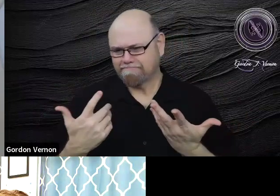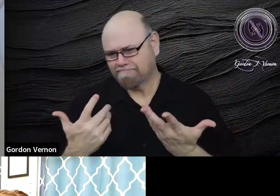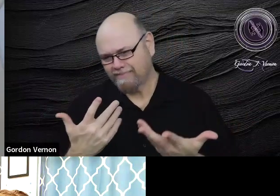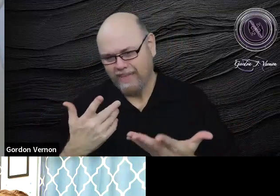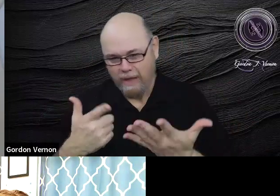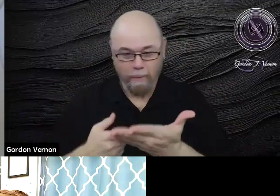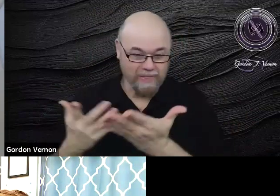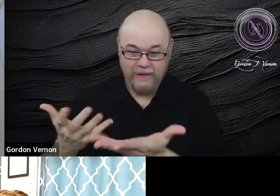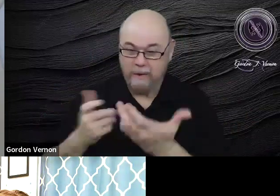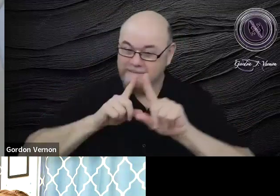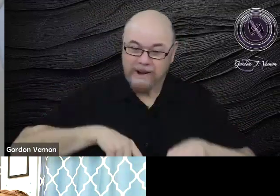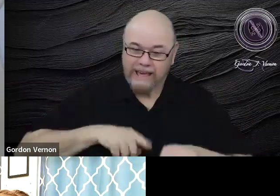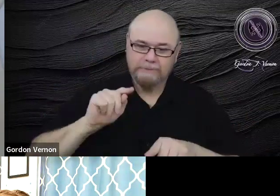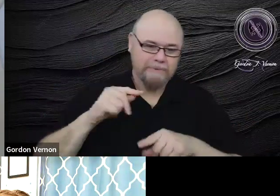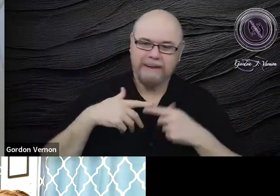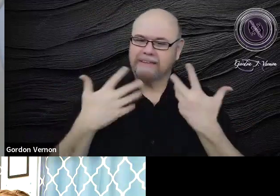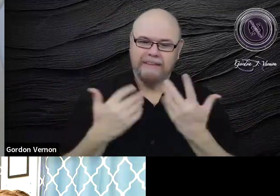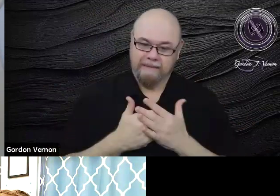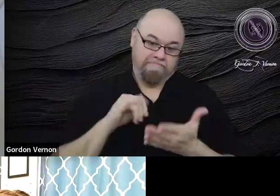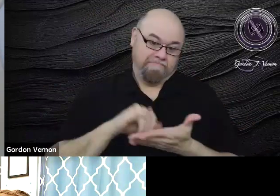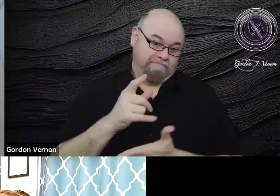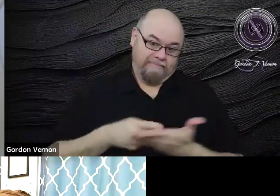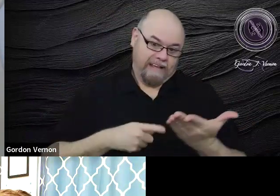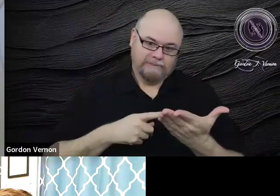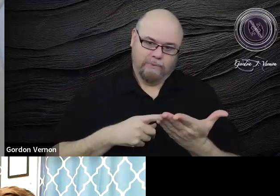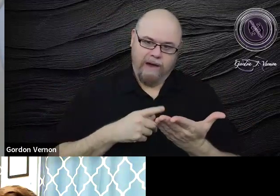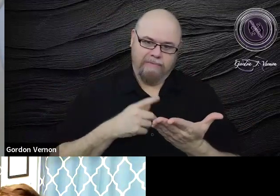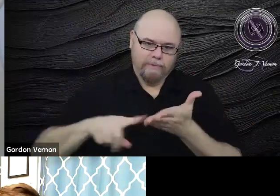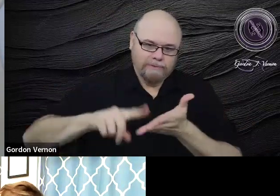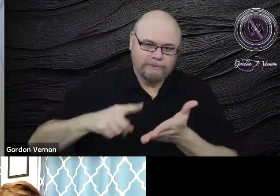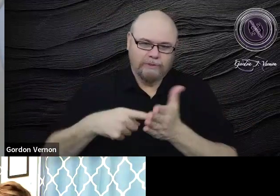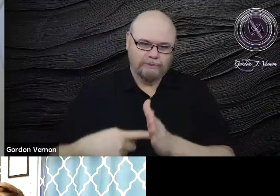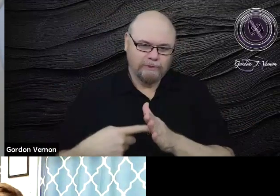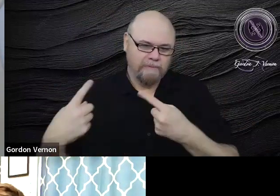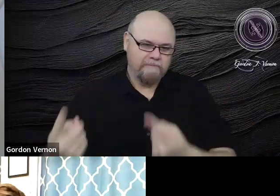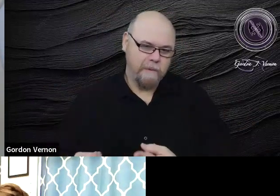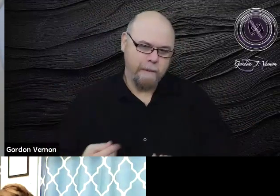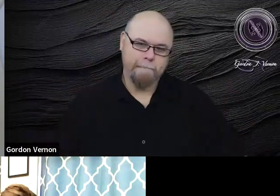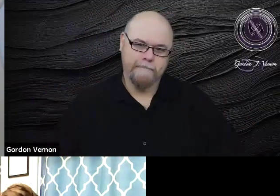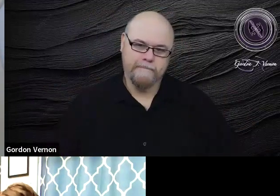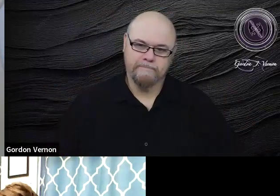And particularly in spatial attention studies, it's important to capture systematic movements